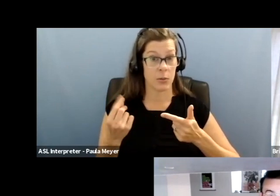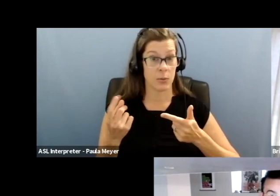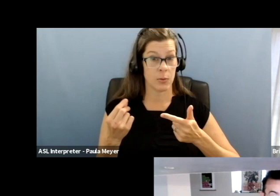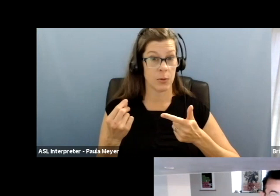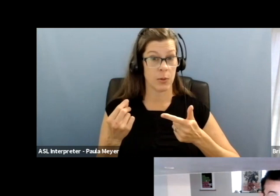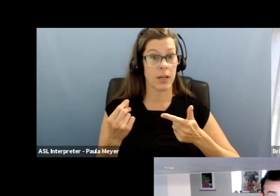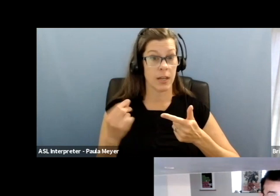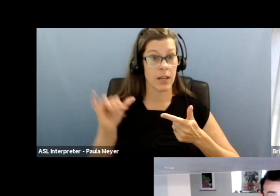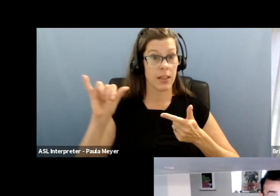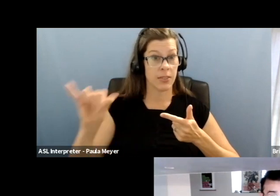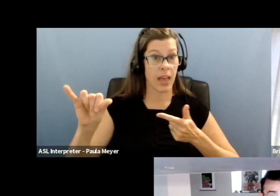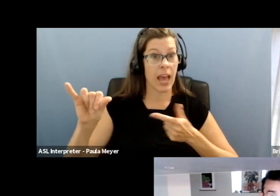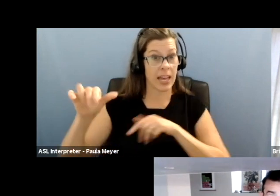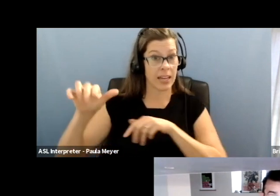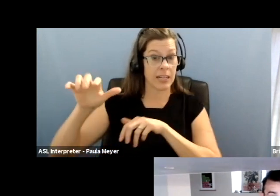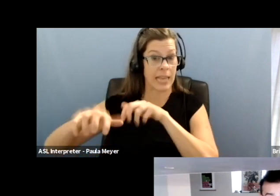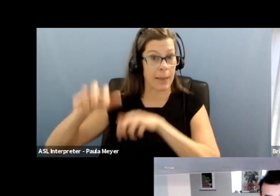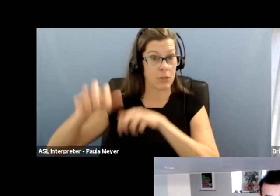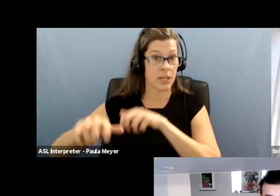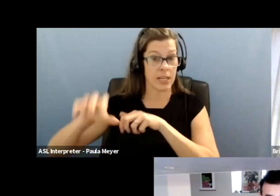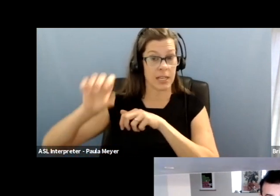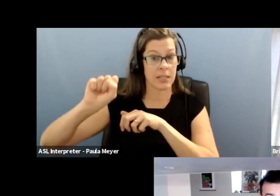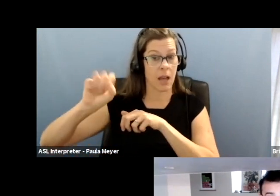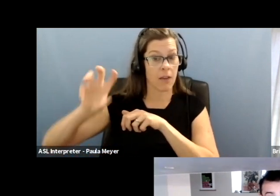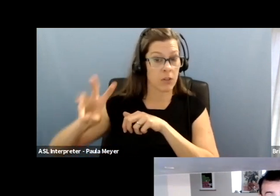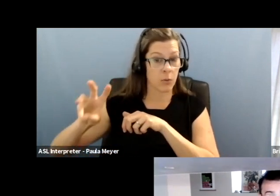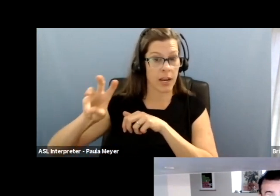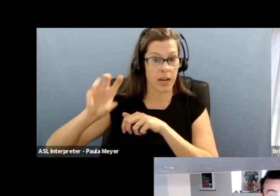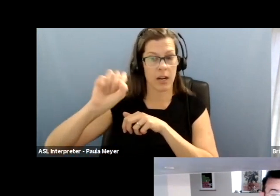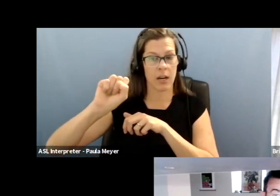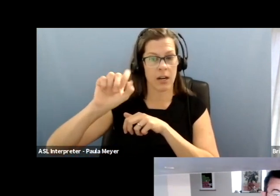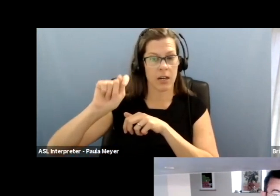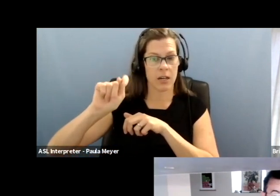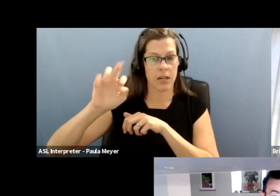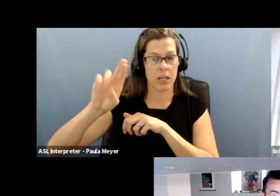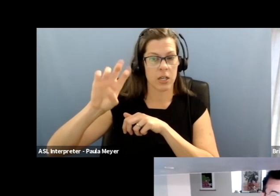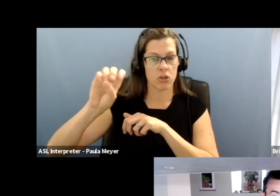captioning software, such as StreamCast or Text on Top and overlay that onto